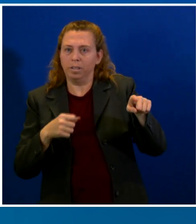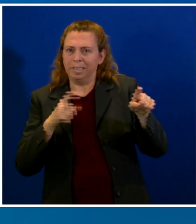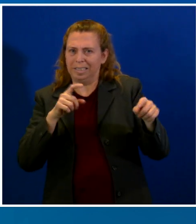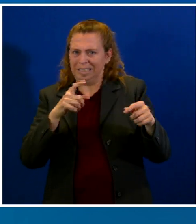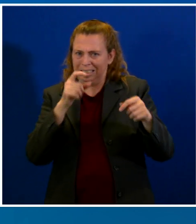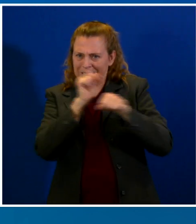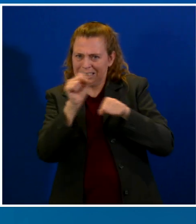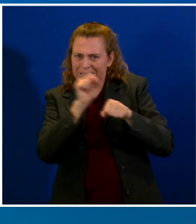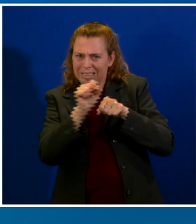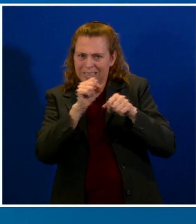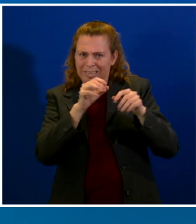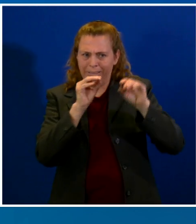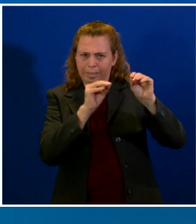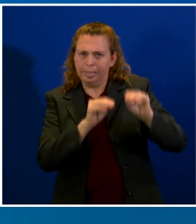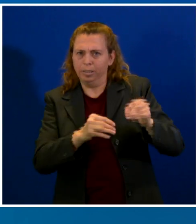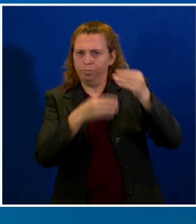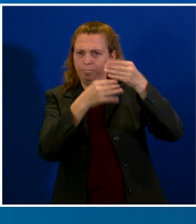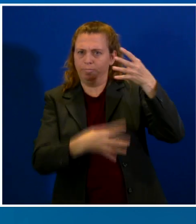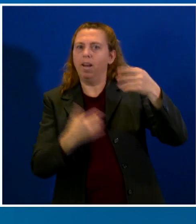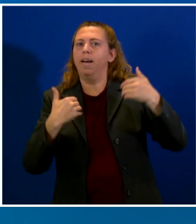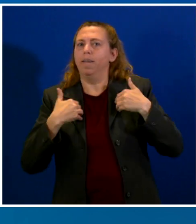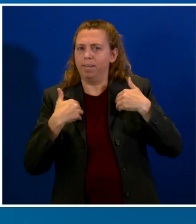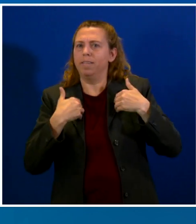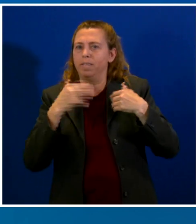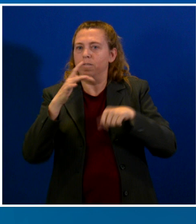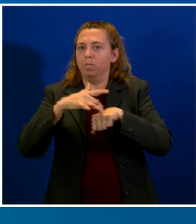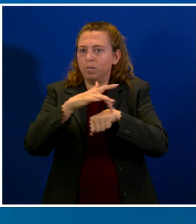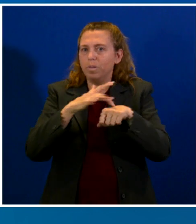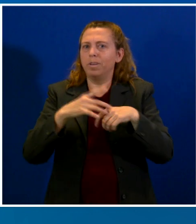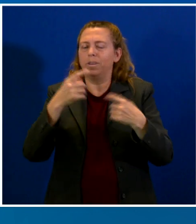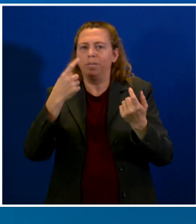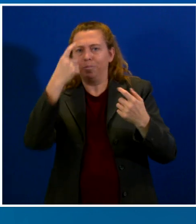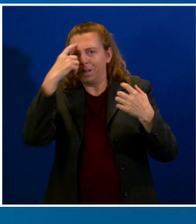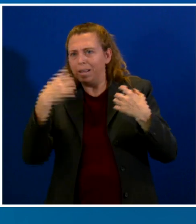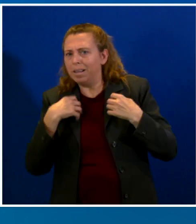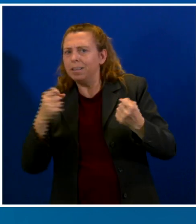support the behavioral health needs of our children over the next year.